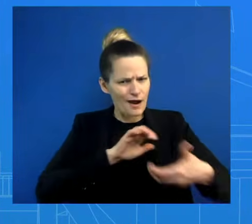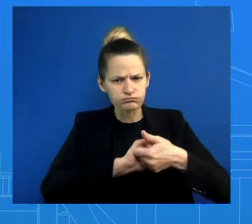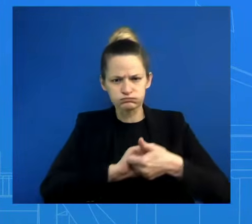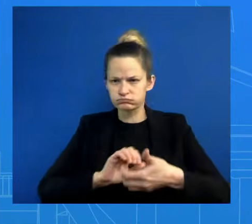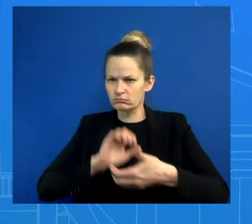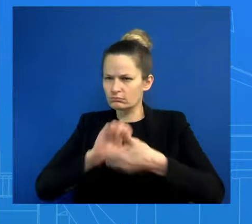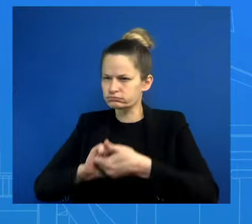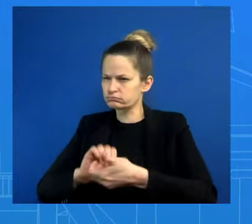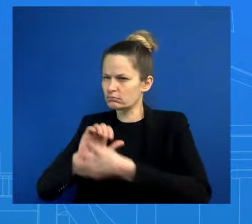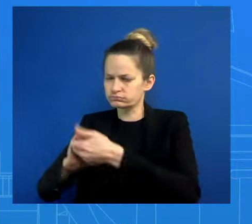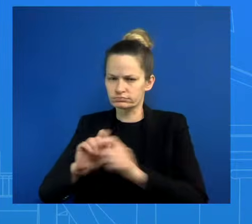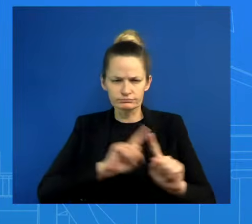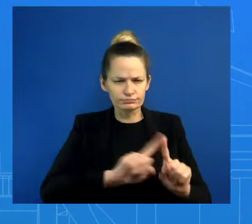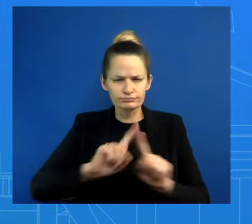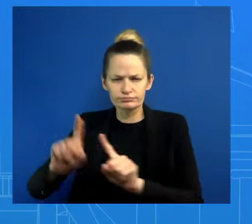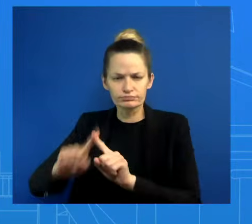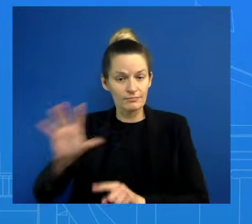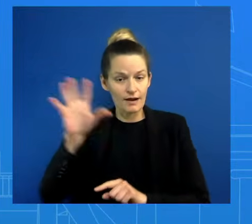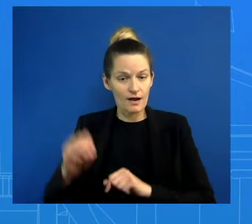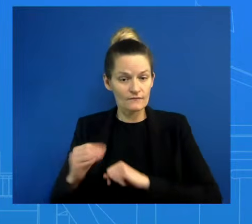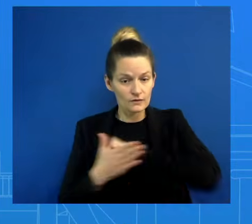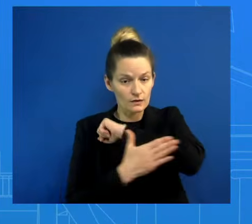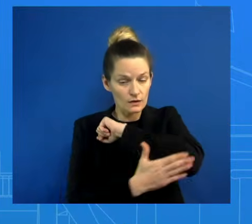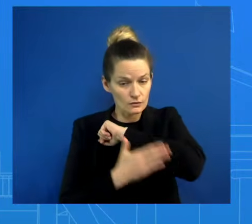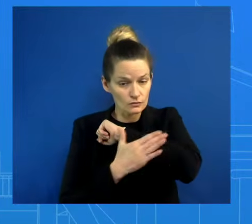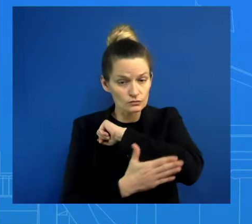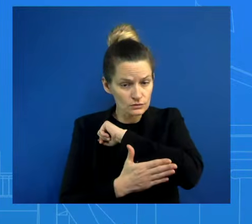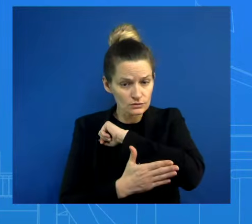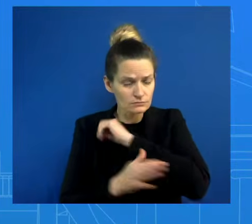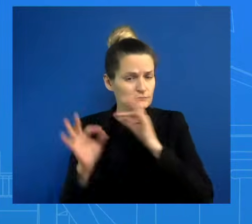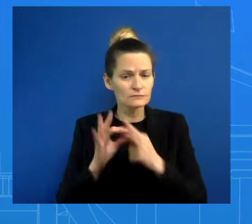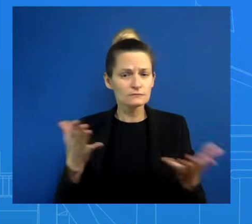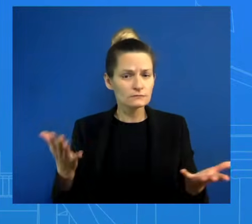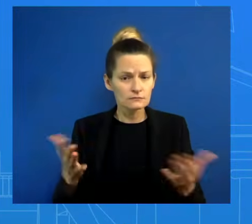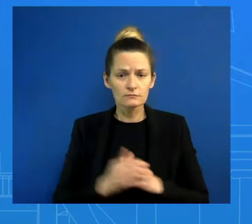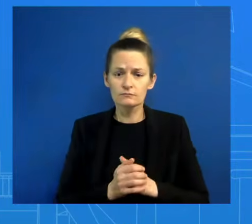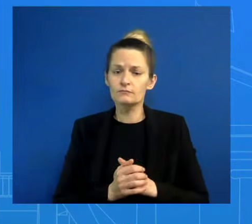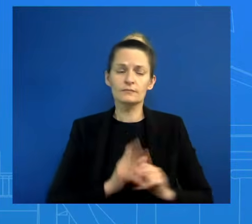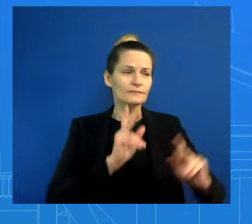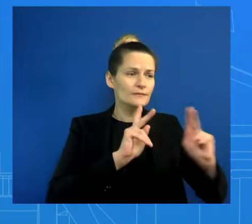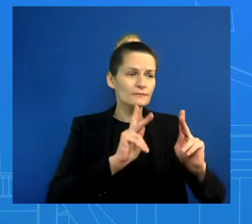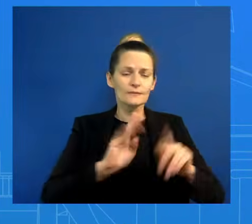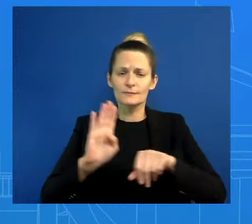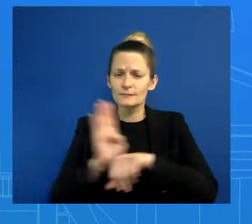civil society, and citizens -- partnerships based on dialogue that harness the creati- --